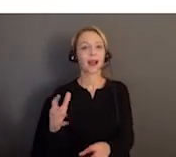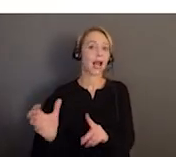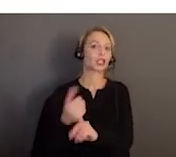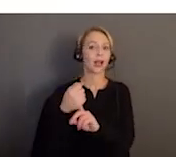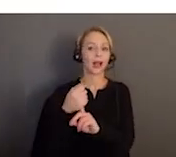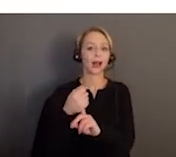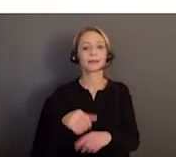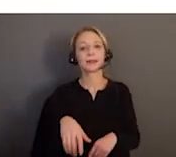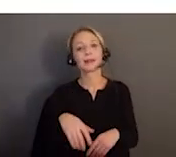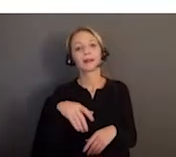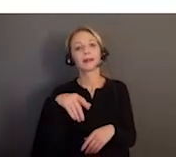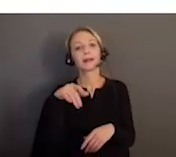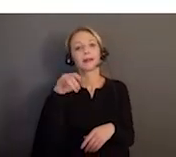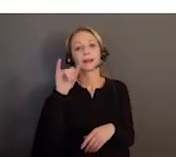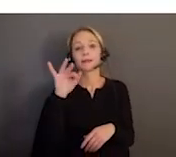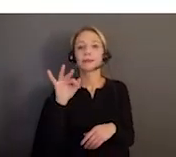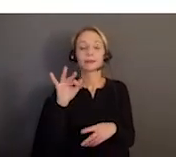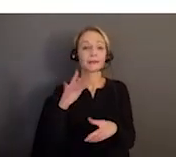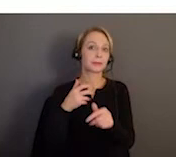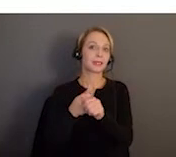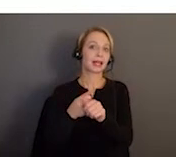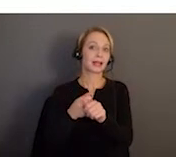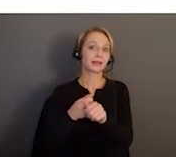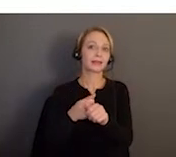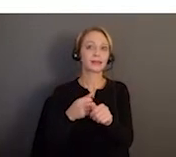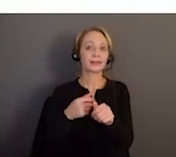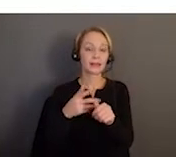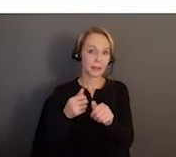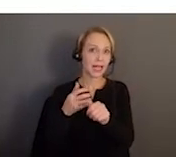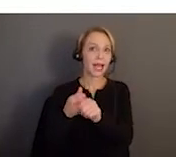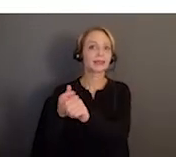AND CUSTOMIZE AS YOU NEED. HERE'S SOME GOTCHAS.